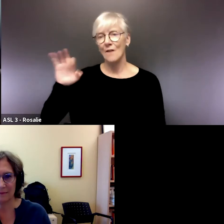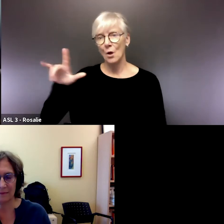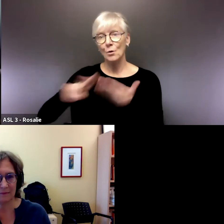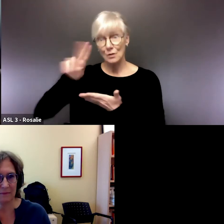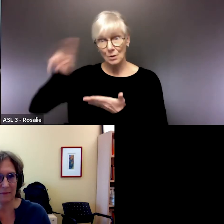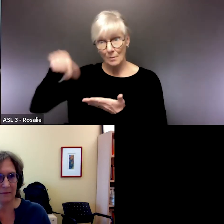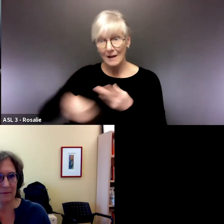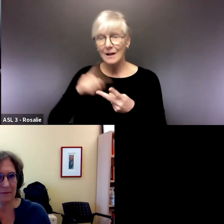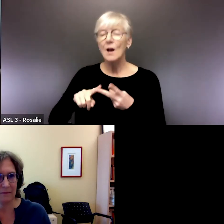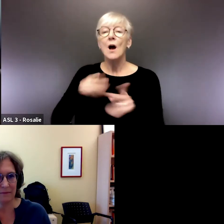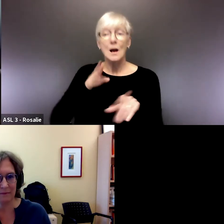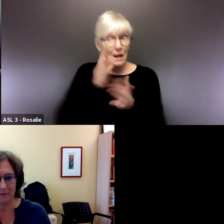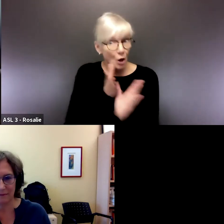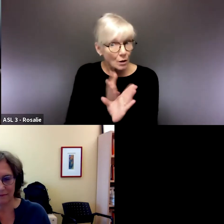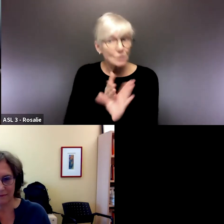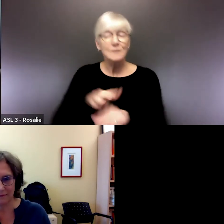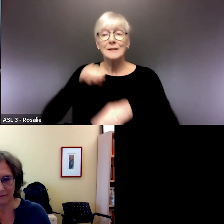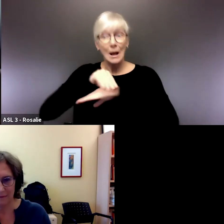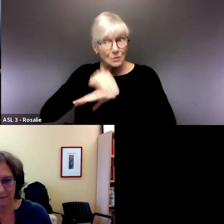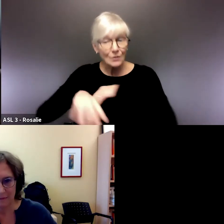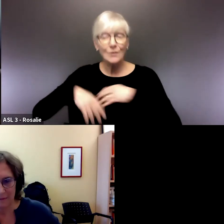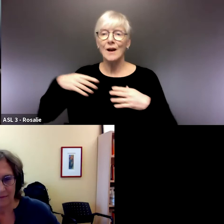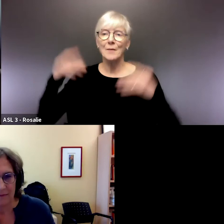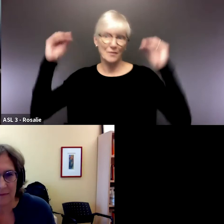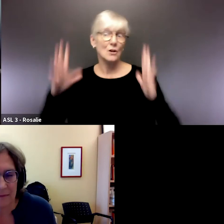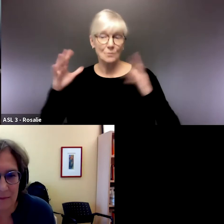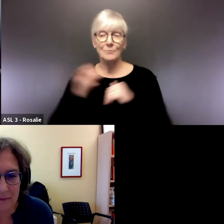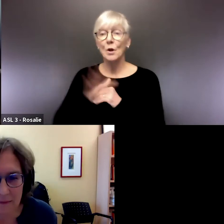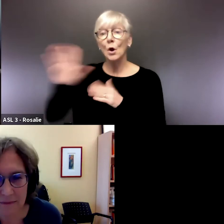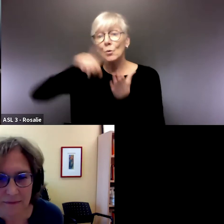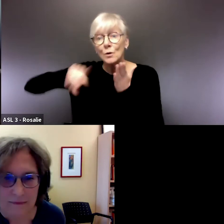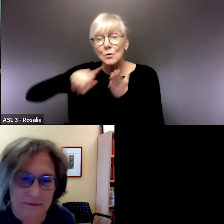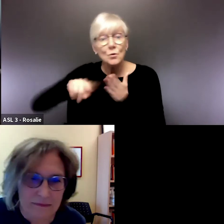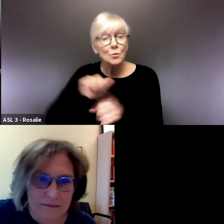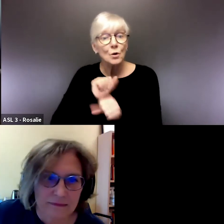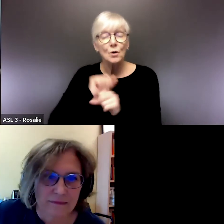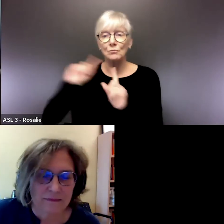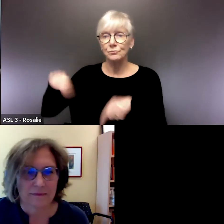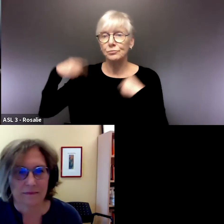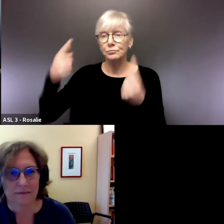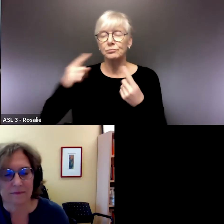counselor and a full professor. Her research work is characterized by the design and implementation